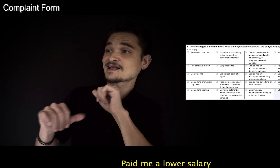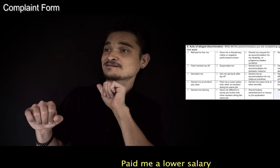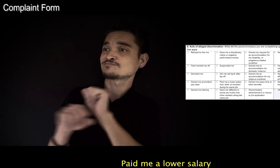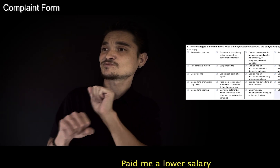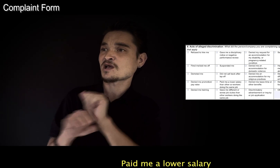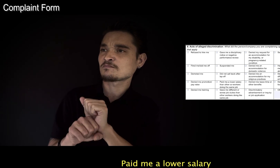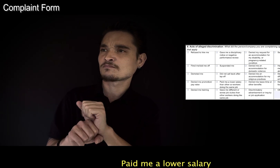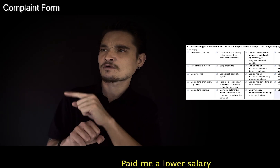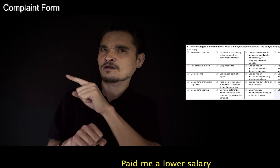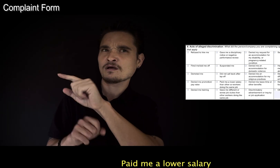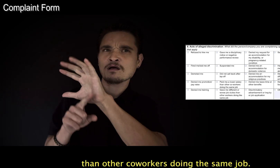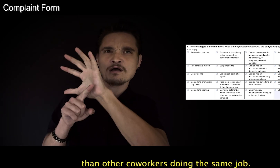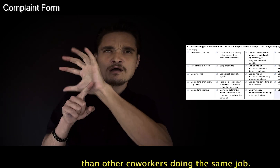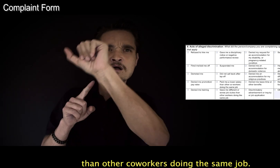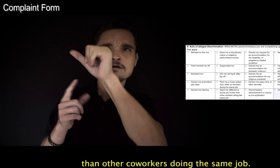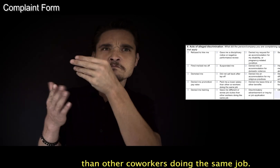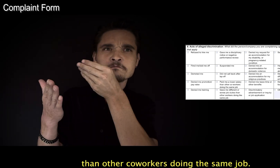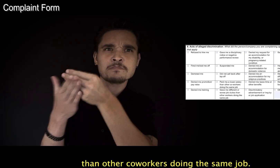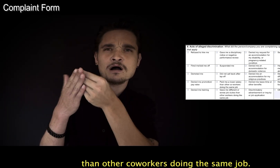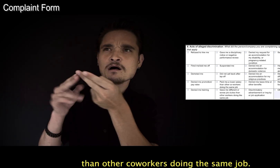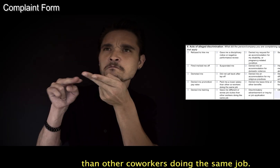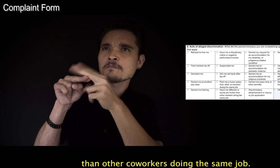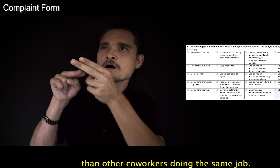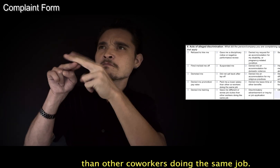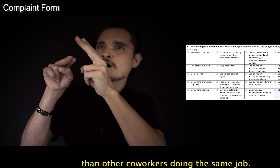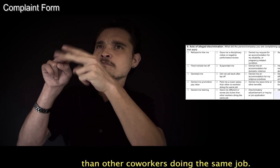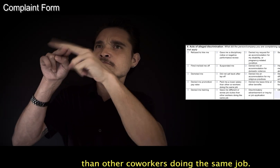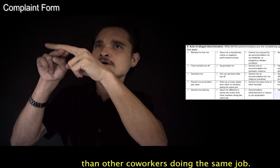Paid me a lower salary than other coworkers doing the same job.